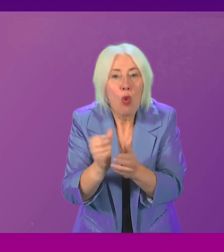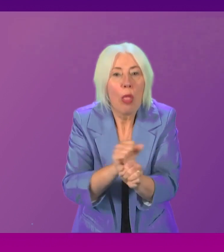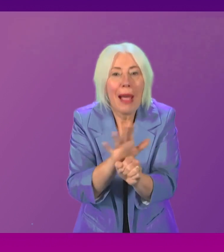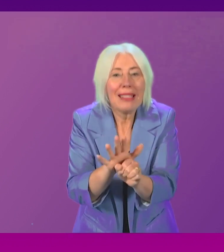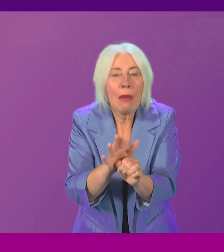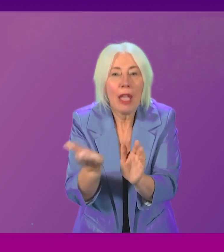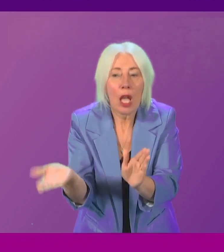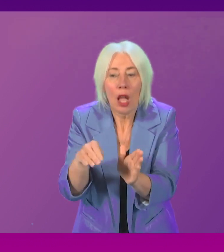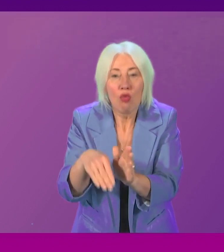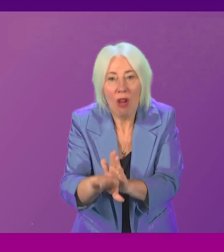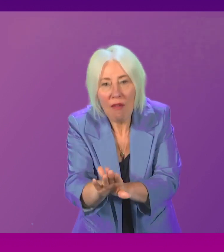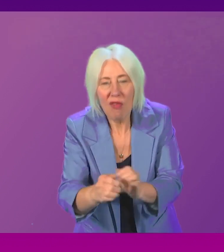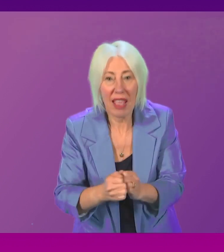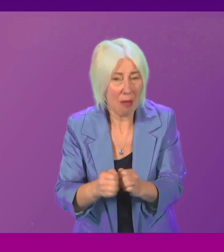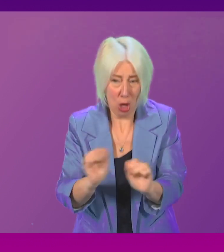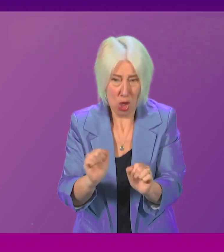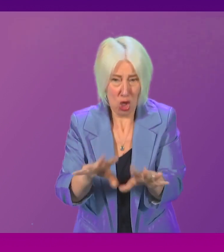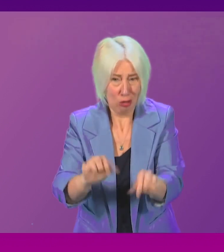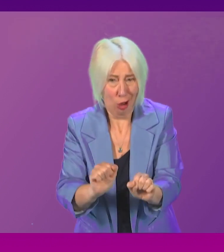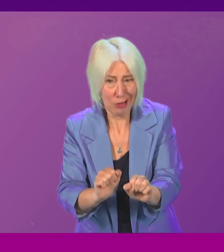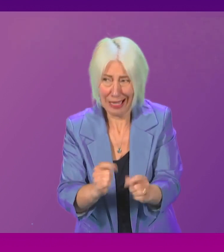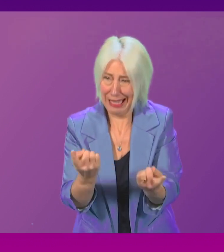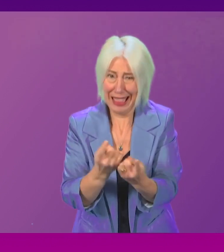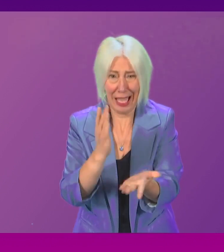In fact, by every metric, things have got worse.